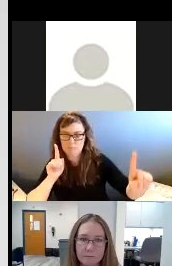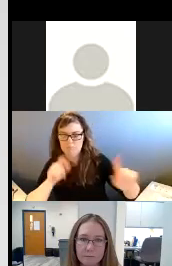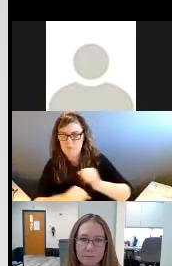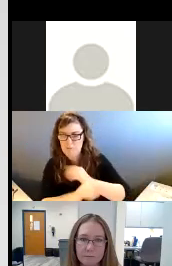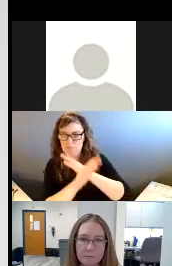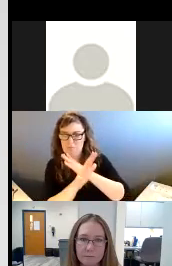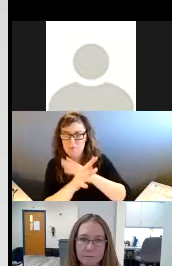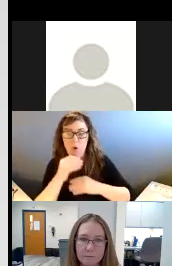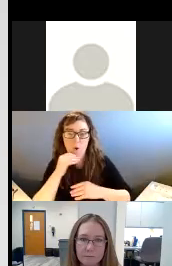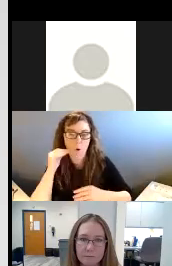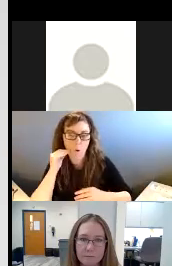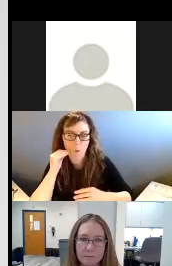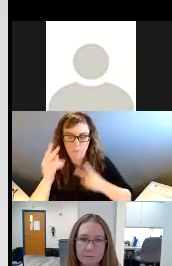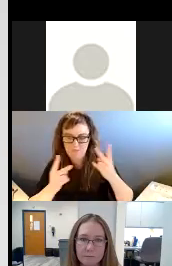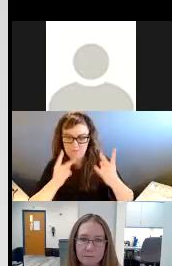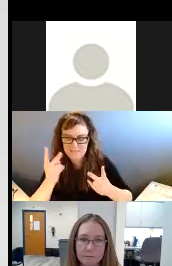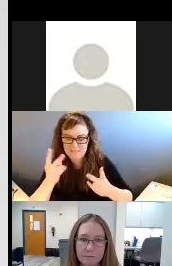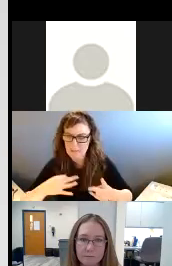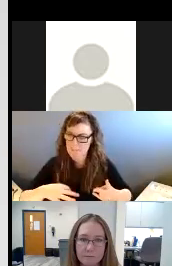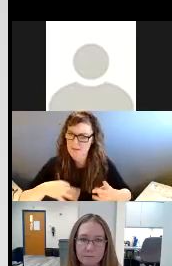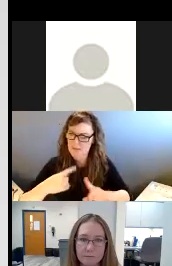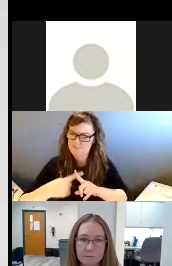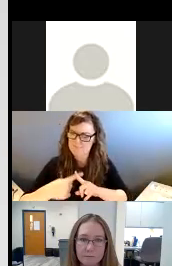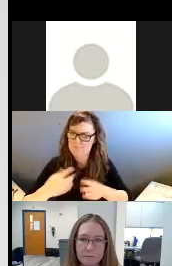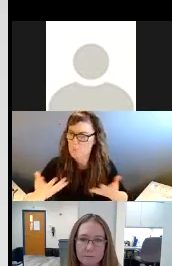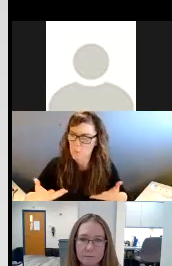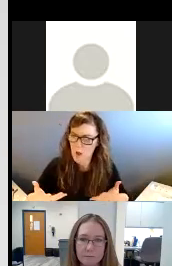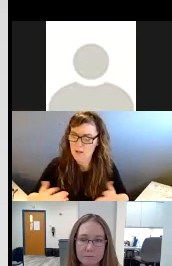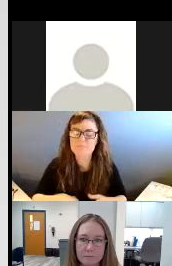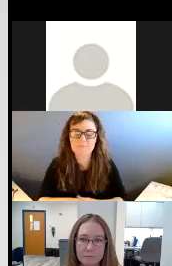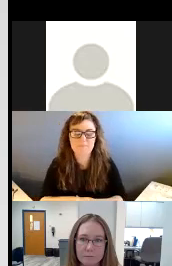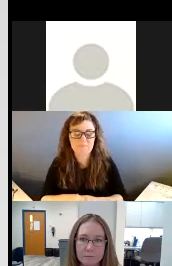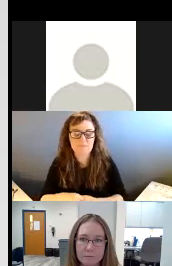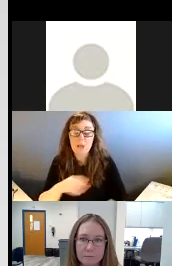WE WILL GO THROUGH THIS CASE EXAMPLE, WE WILL CALL HIM BOB. HE WAS A PATIENT HERE.